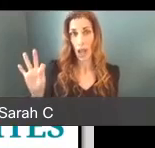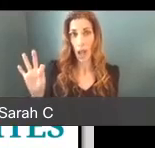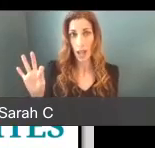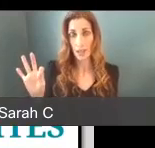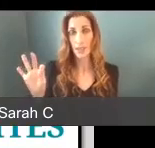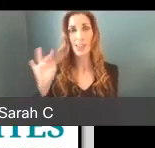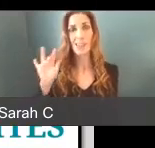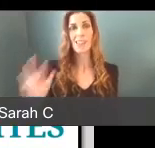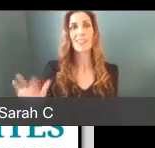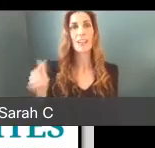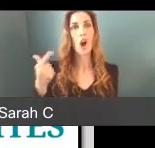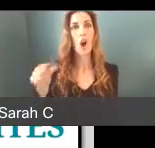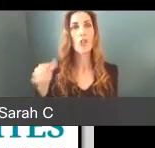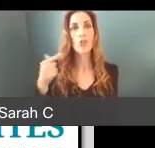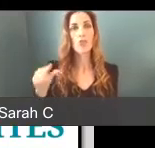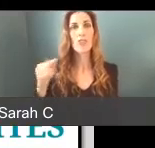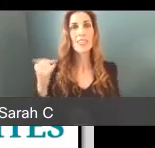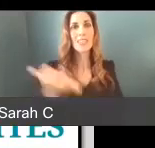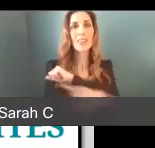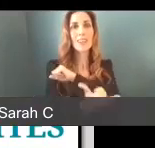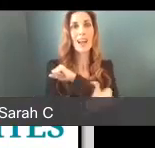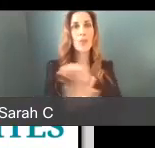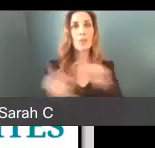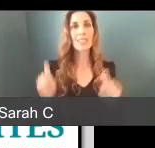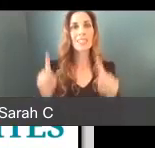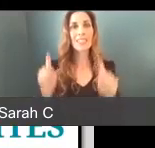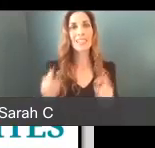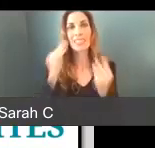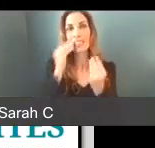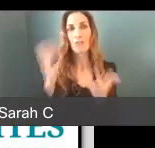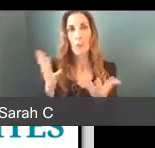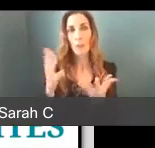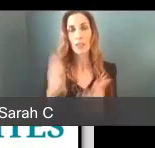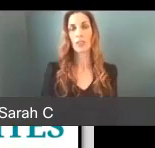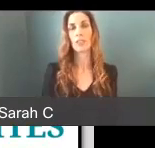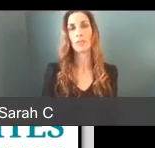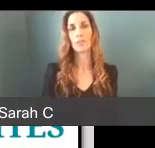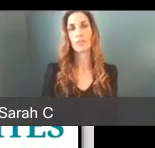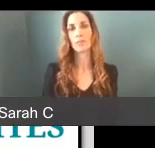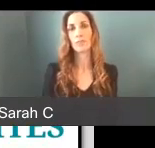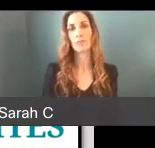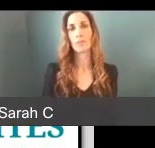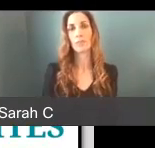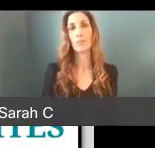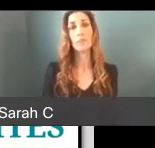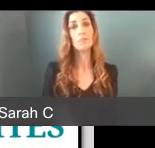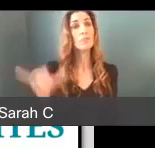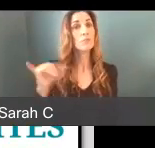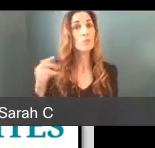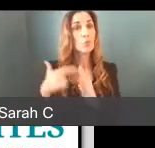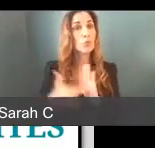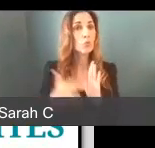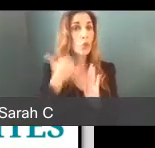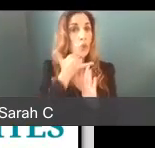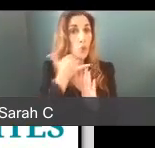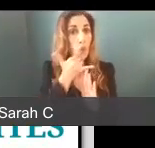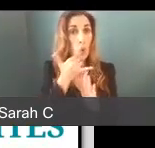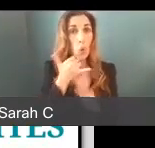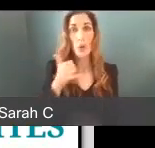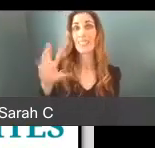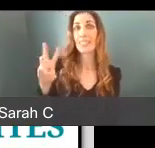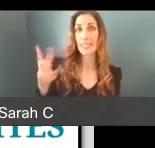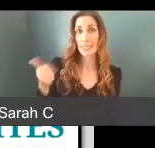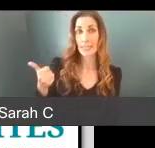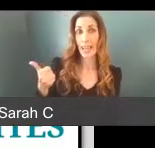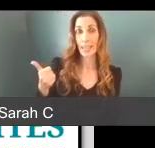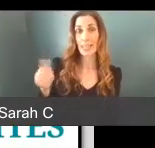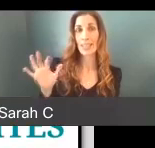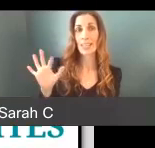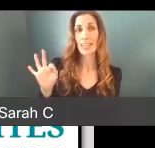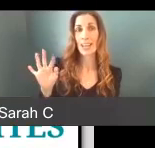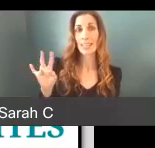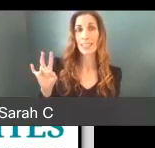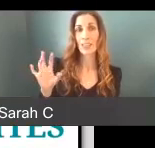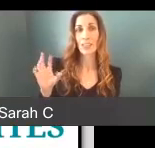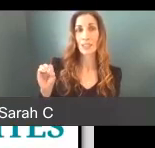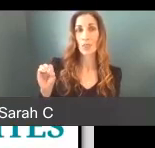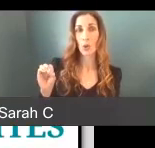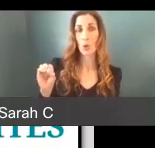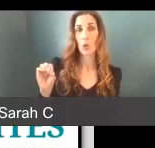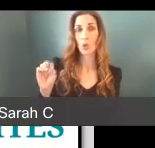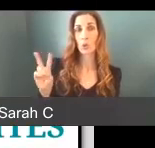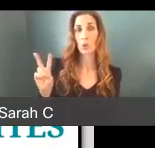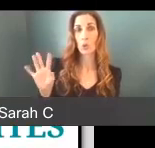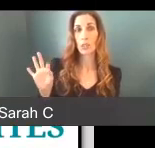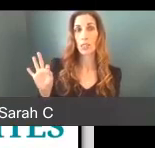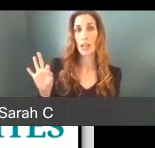the green County Testing Information button and you can also register by phone at (610) 970-2937.